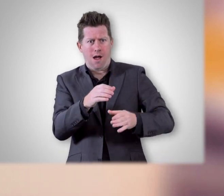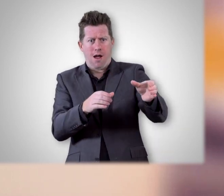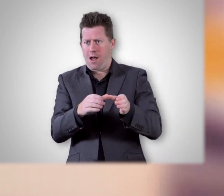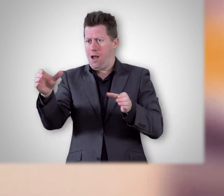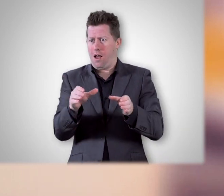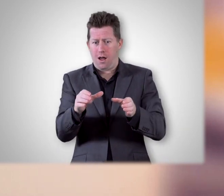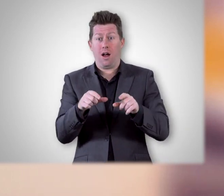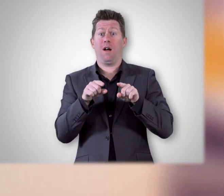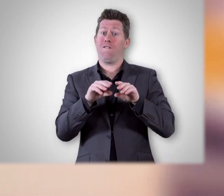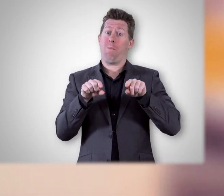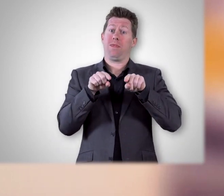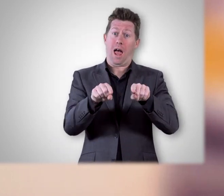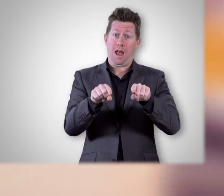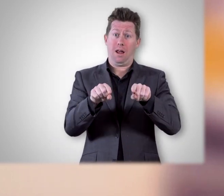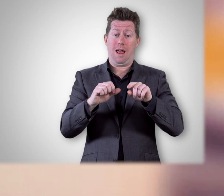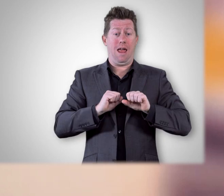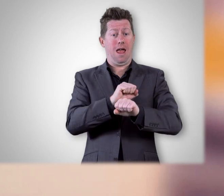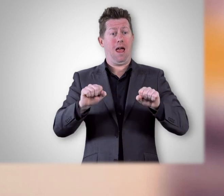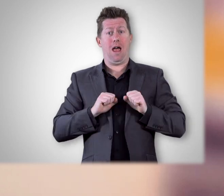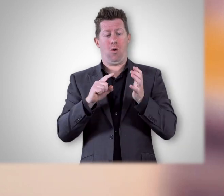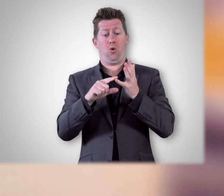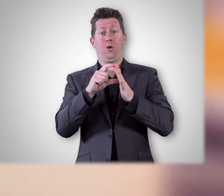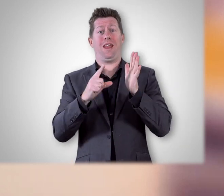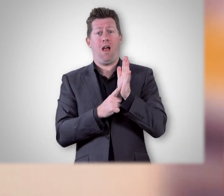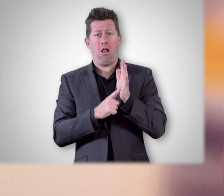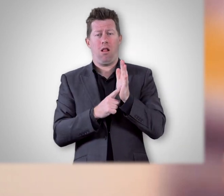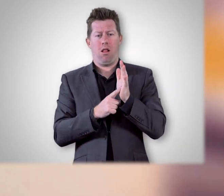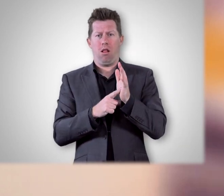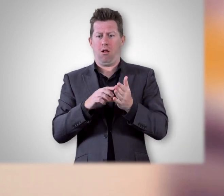from this grew the Universal Design for Learning Student Web Working Party.